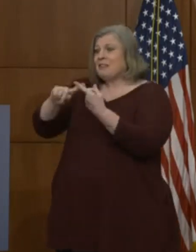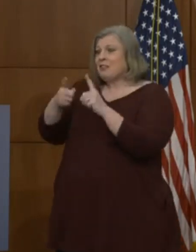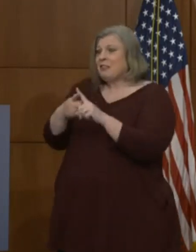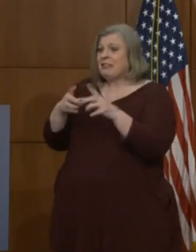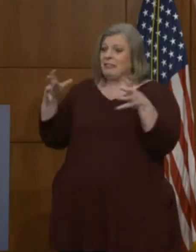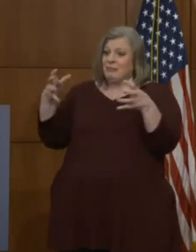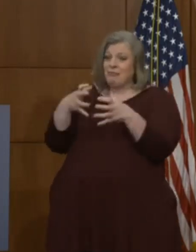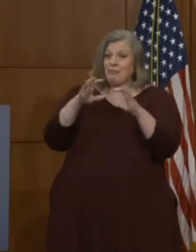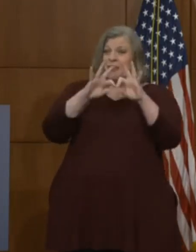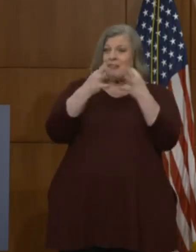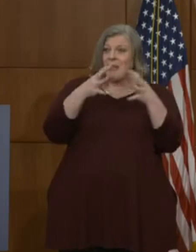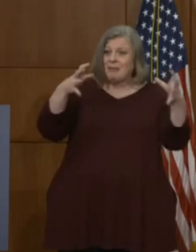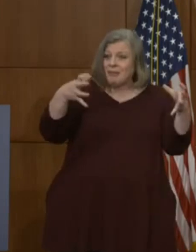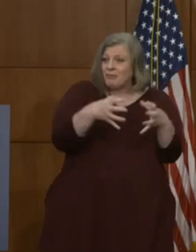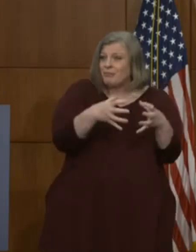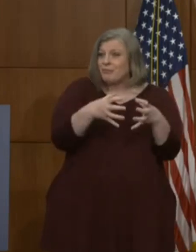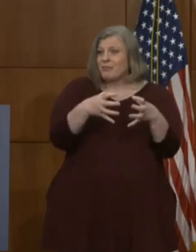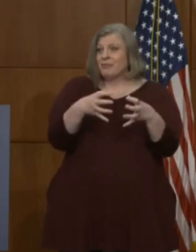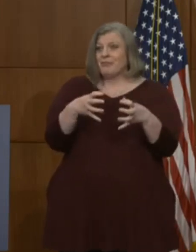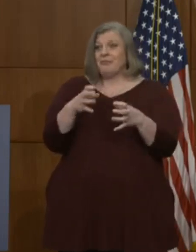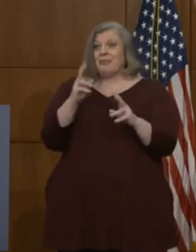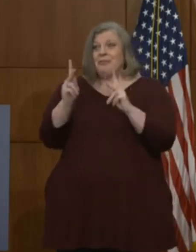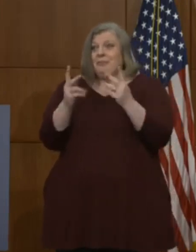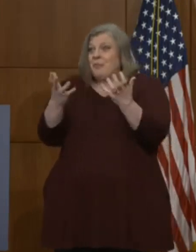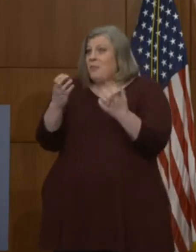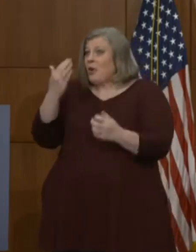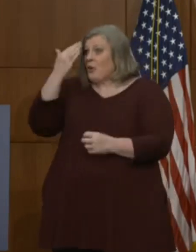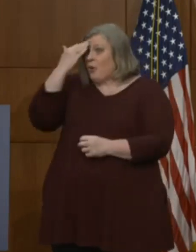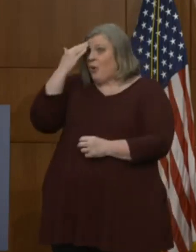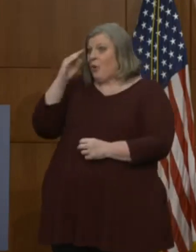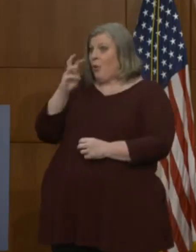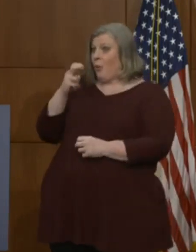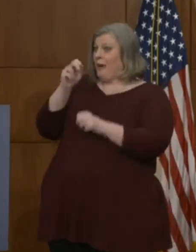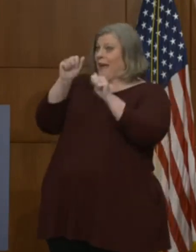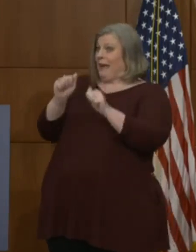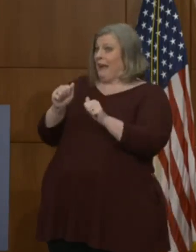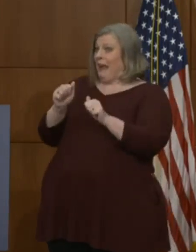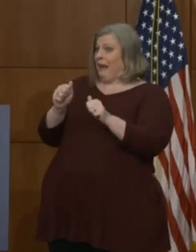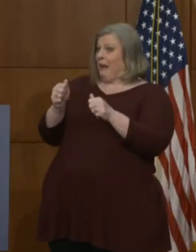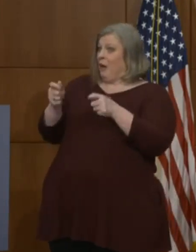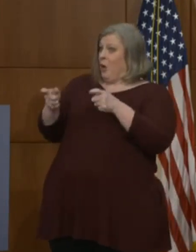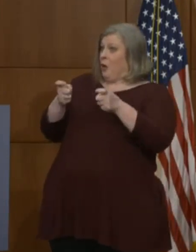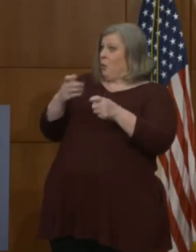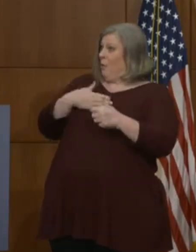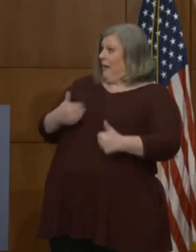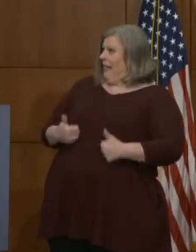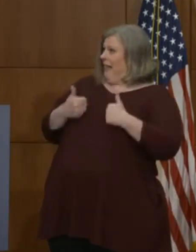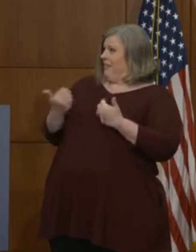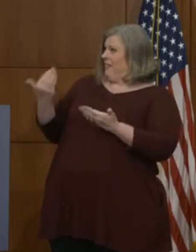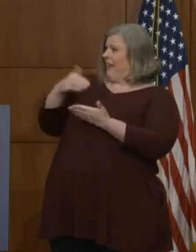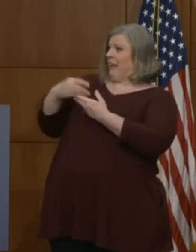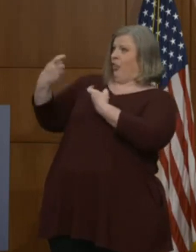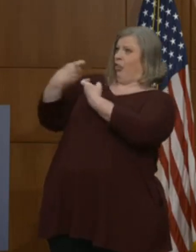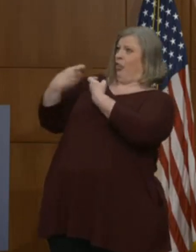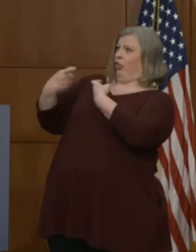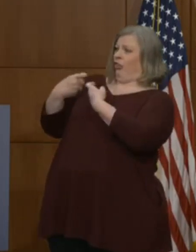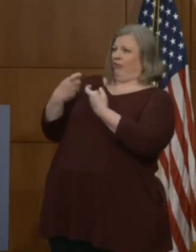TO GO OUT THEY WANT TO WORK OR TO SEE THEIR FRIENDS AND TO SEE THEIR FRIENDS AND FAMILIES THEY WANT TO KNOW WHEN FAMILIES THEY WANT TO KNOW WHEN THEY CAN REGAIN CONTROL OF